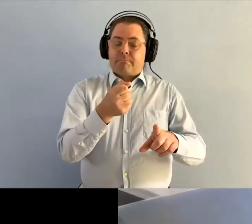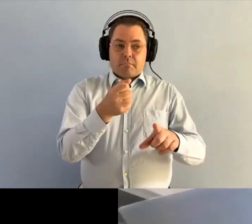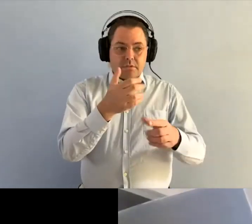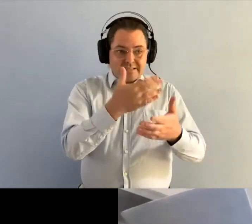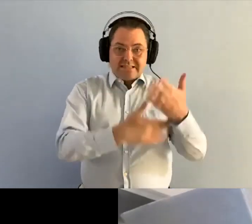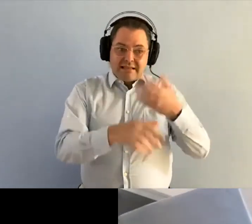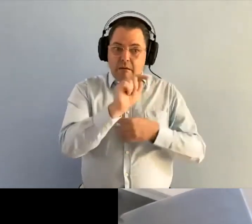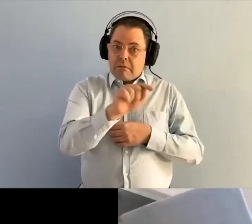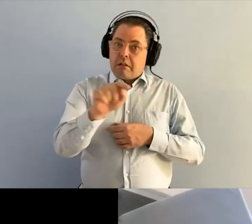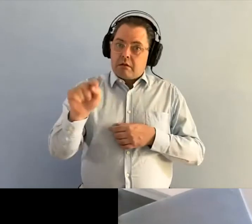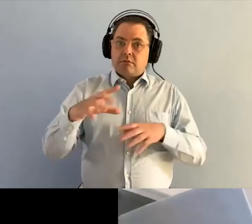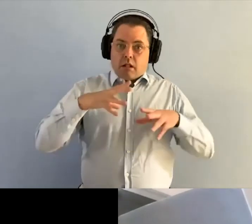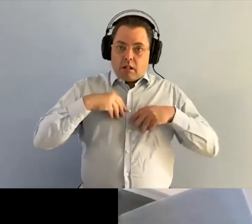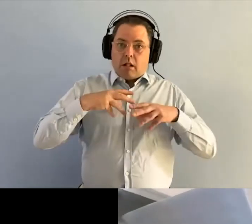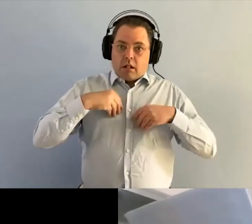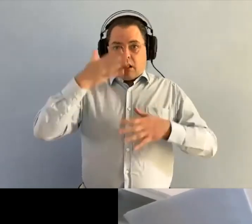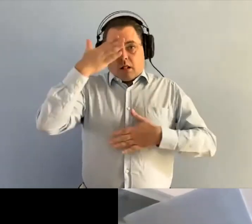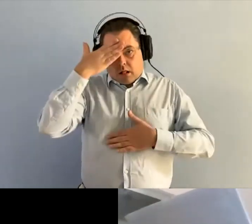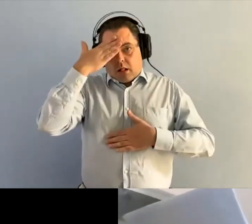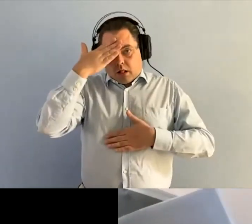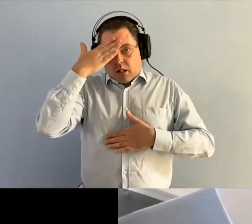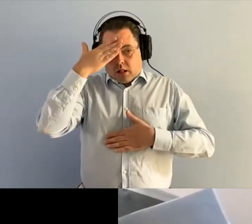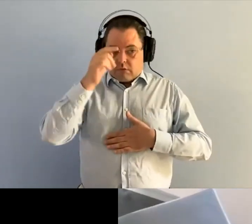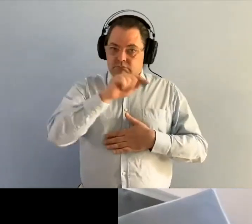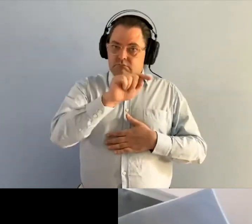affected from the COVID pandemic and number